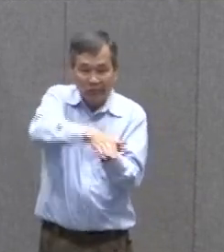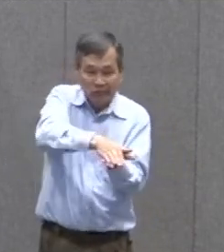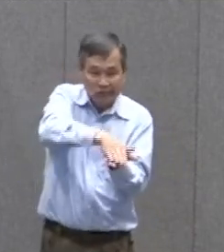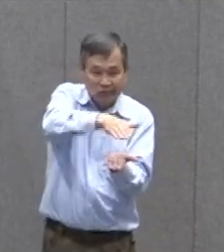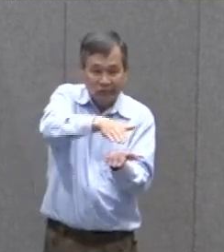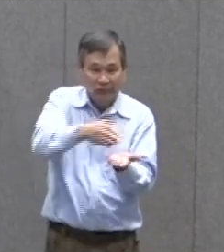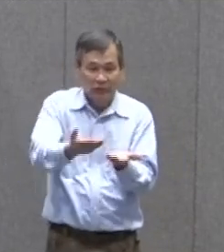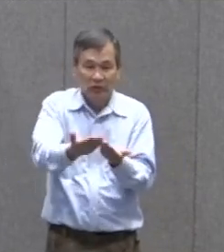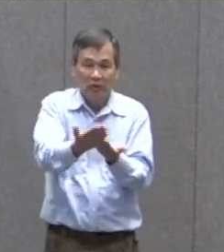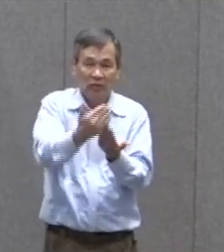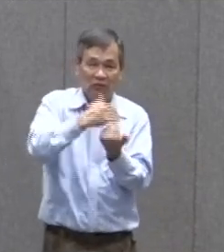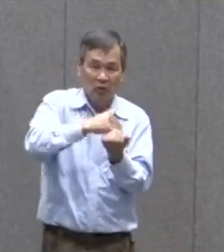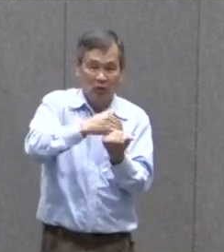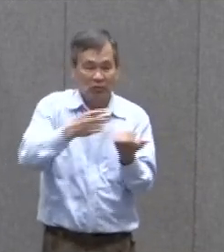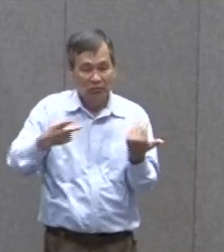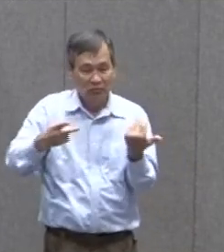(cutting)